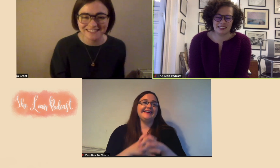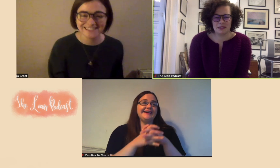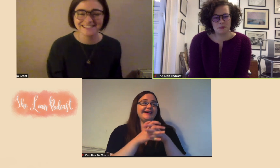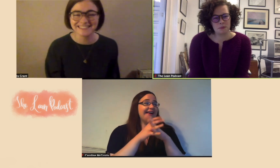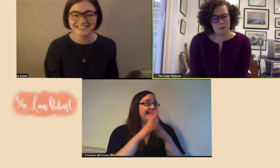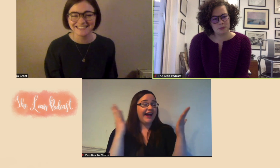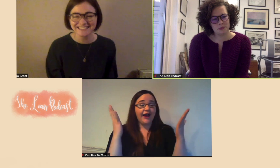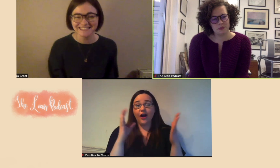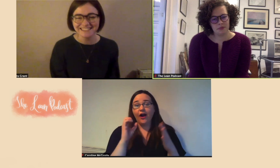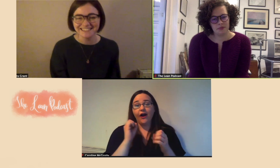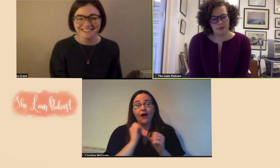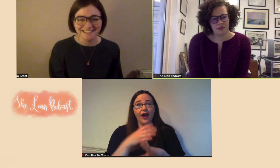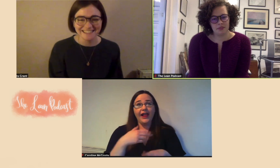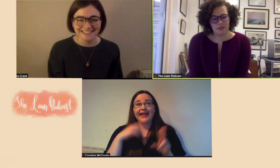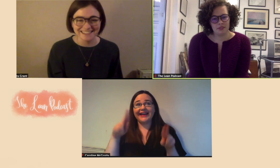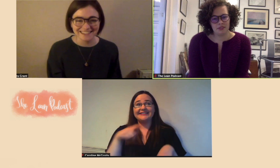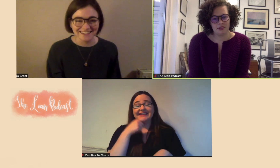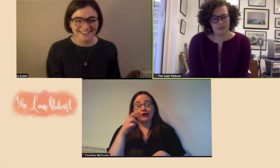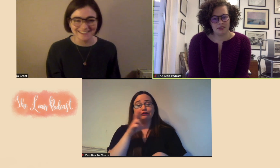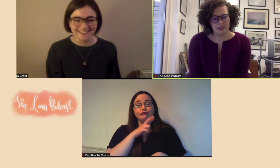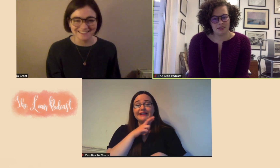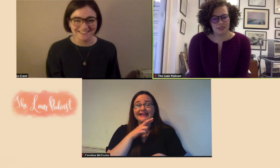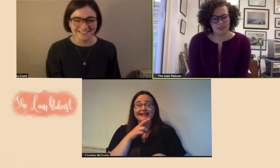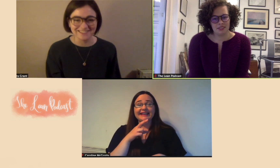that you'd like to put out into the world and share?